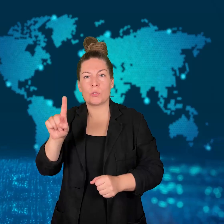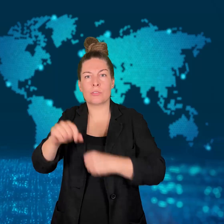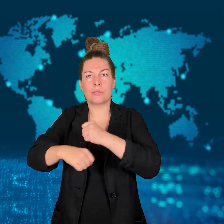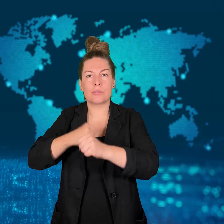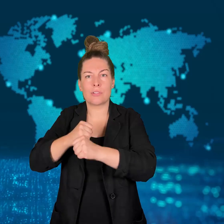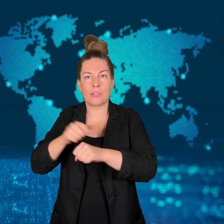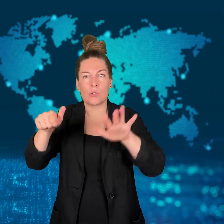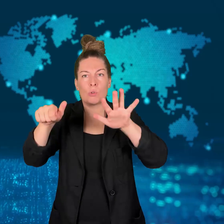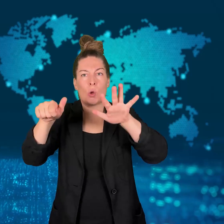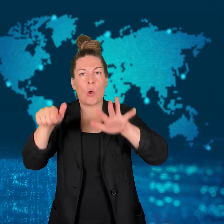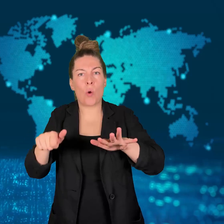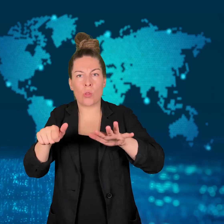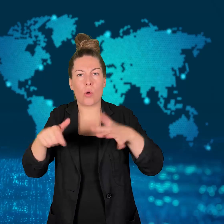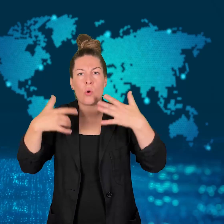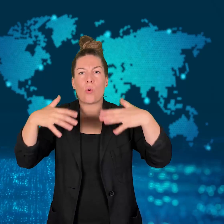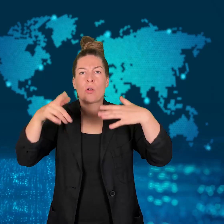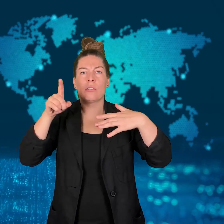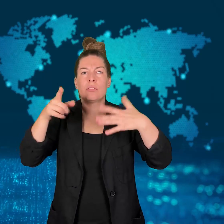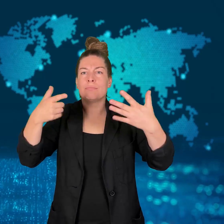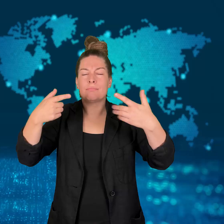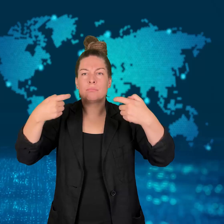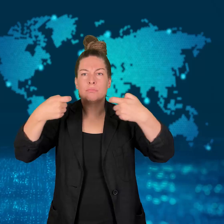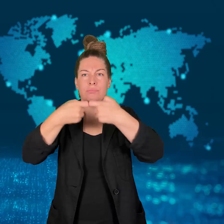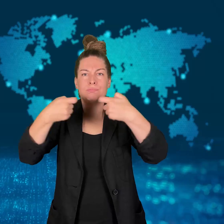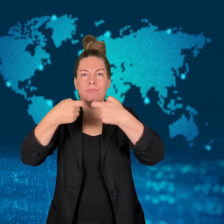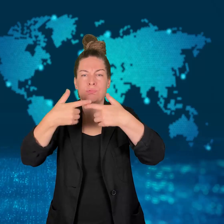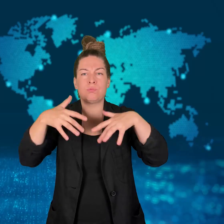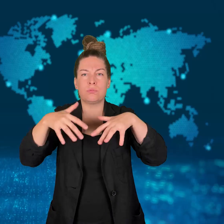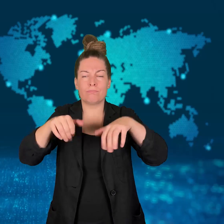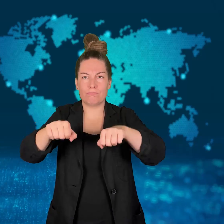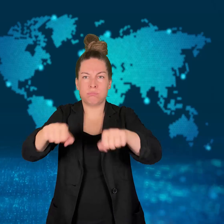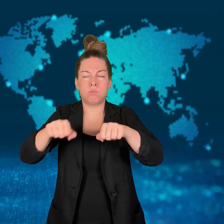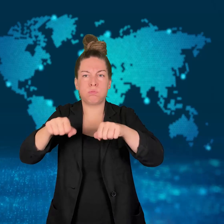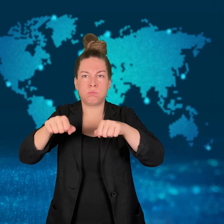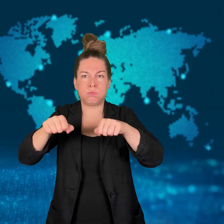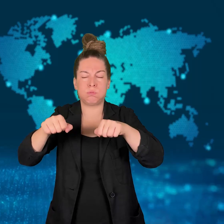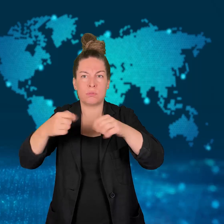He almost died at the time. He lost his left arm